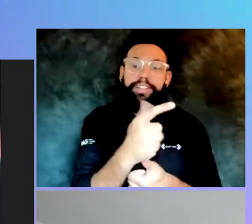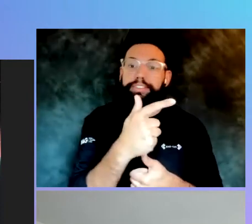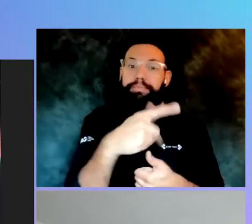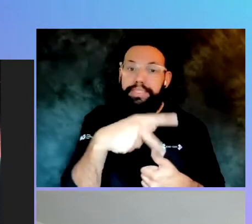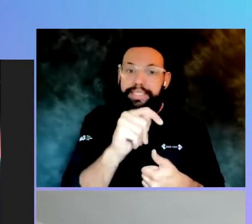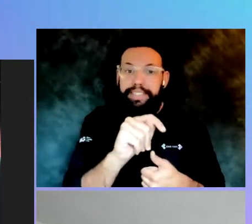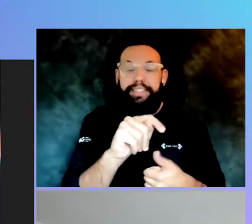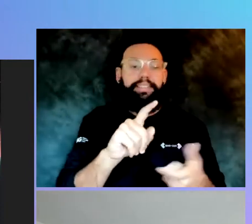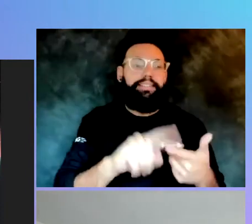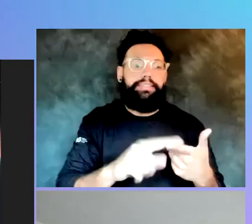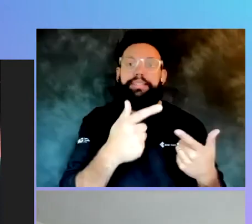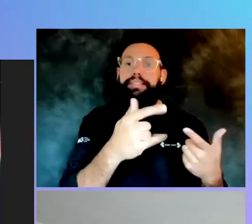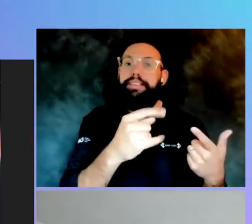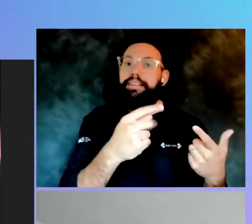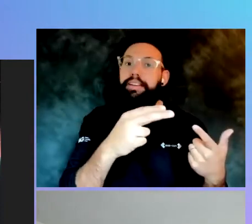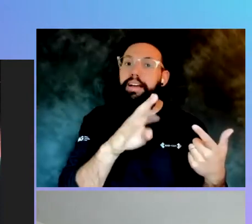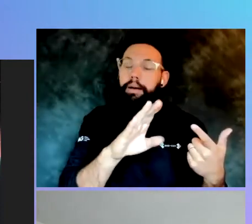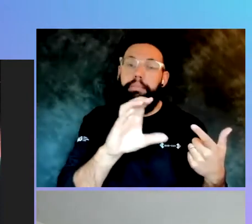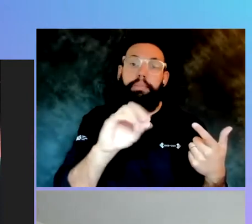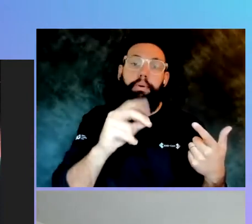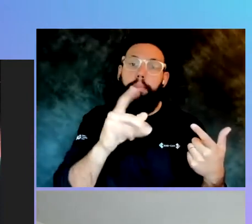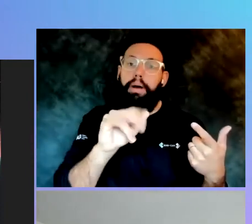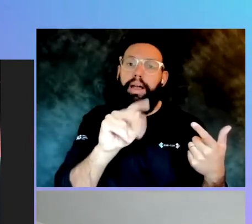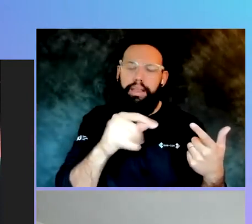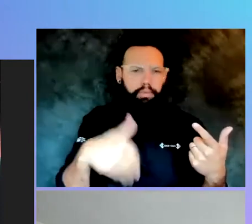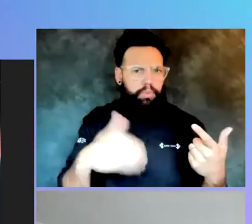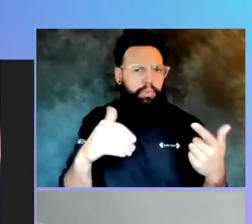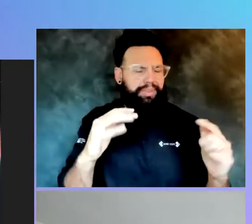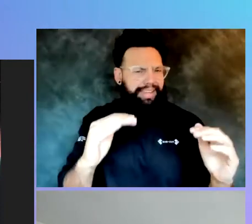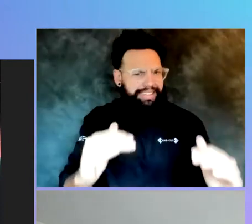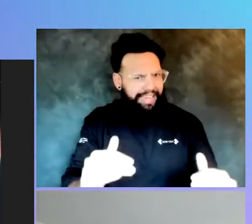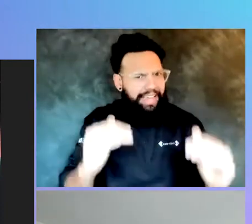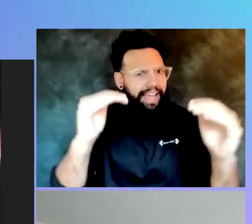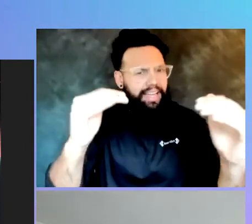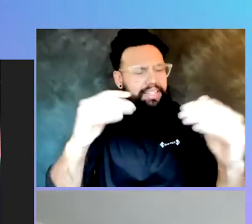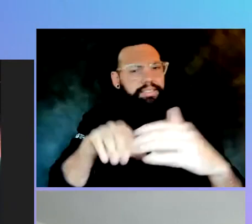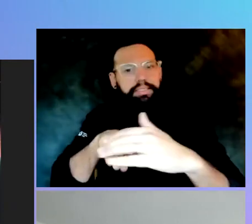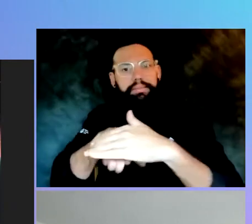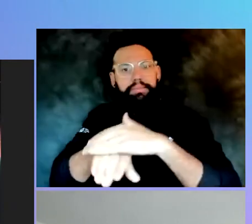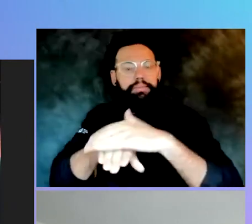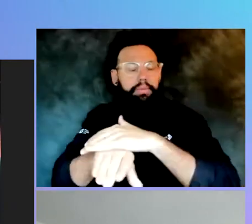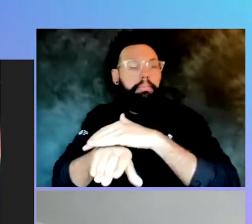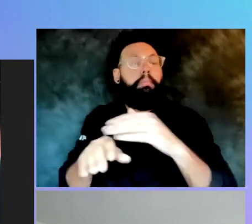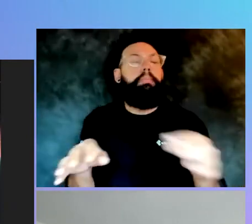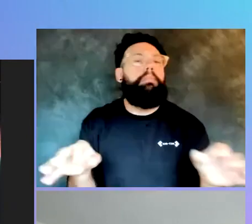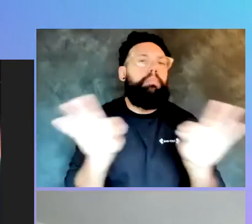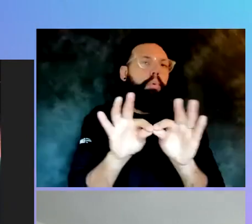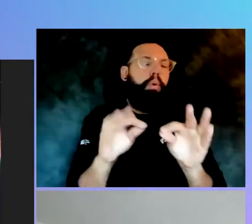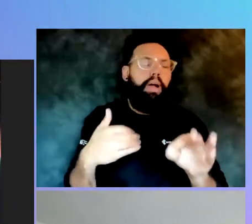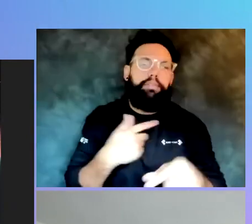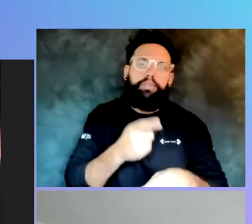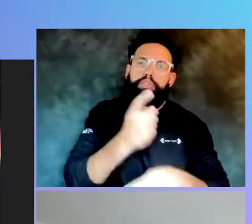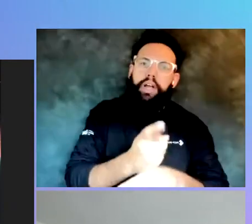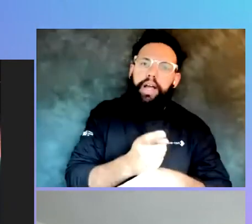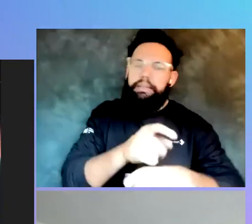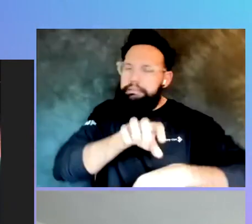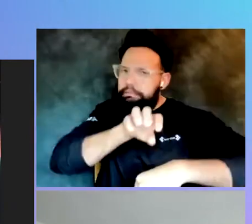significantly enhance accessibility with appropriate